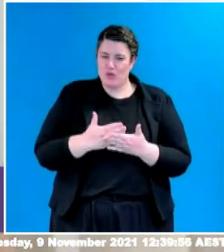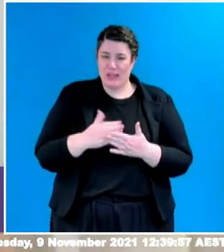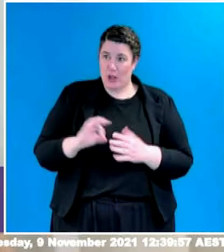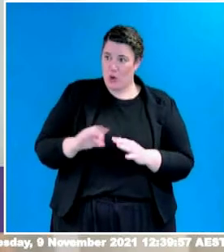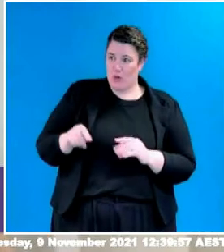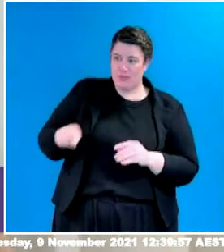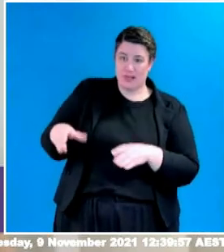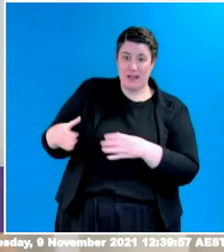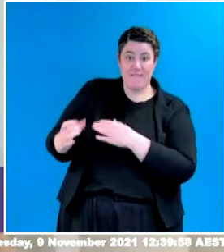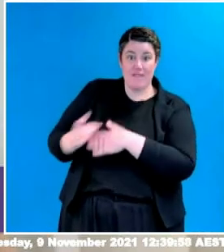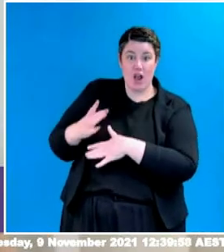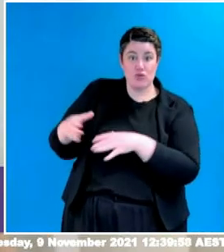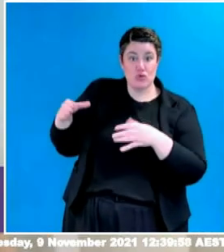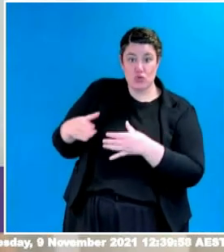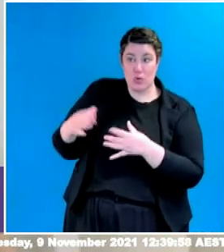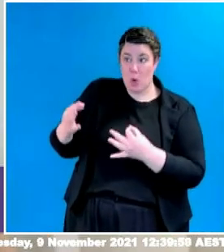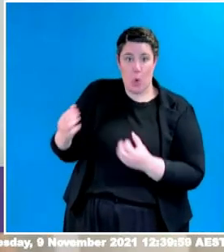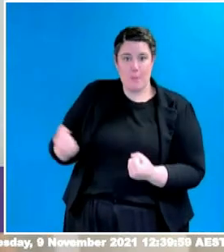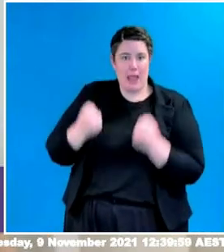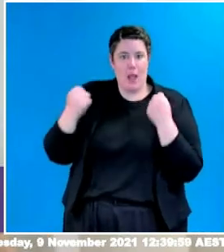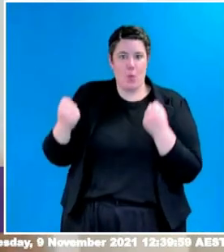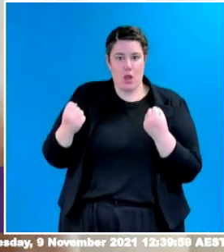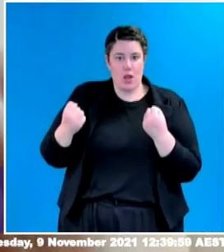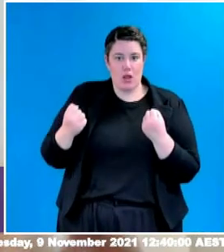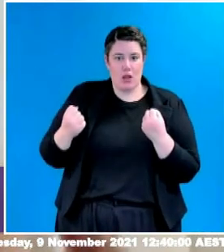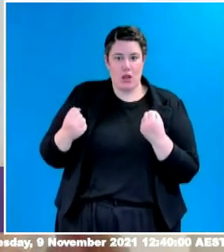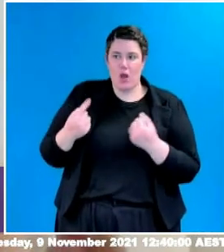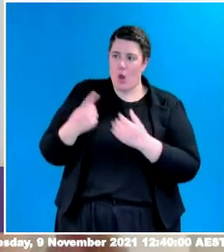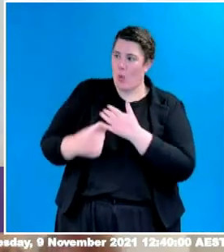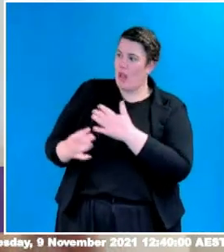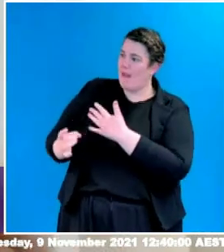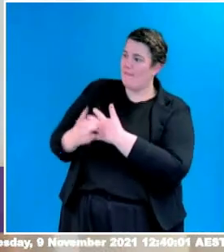Advisory groups don't have power. All they can do is advise.